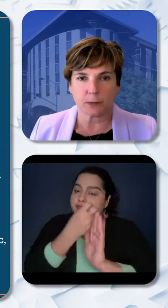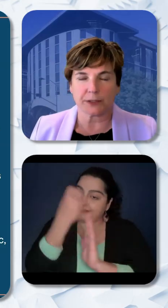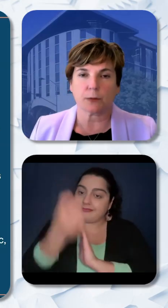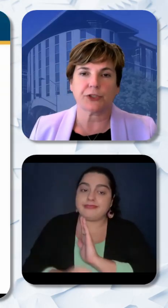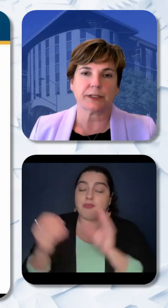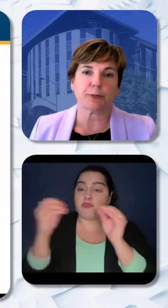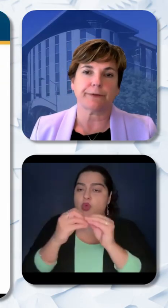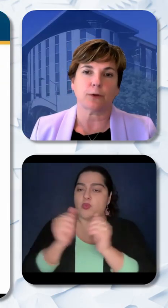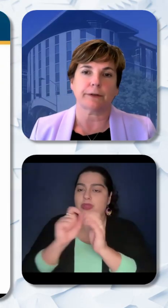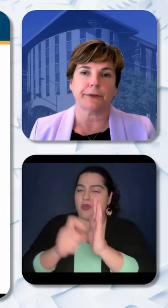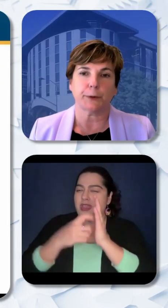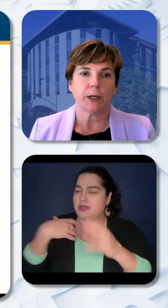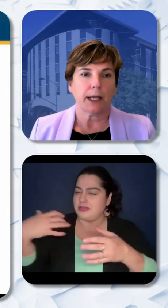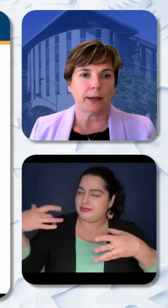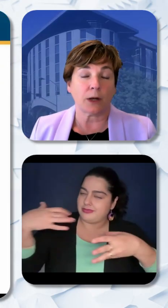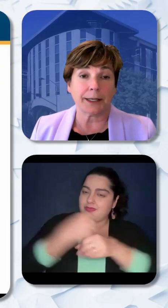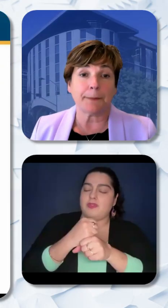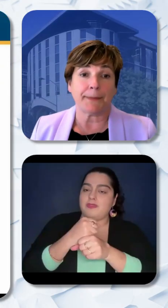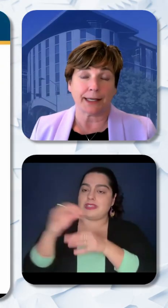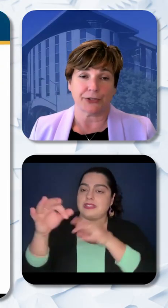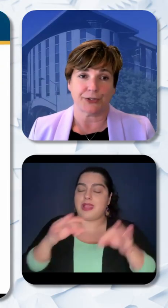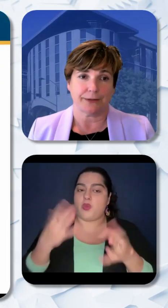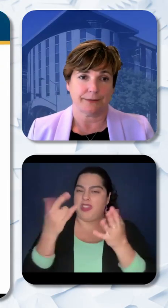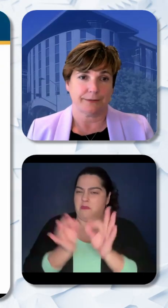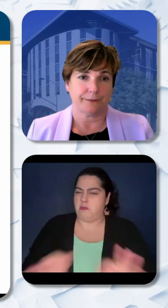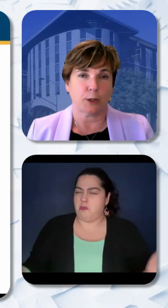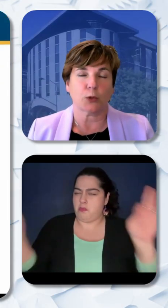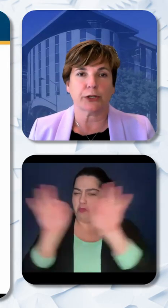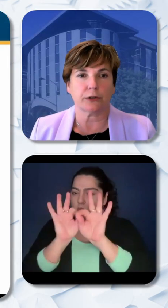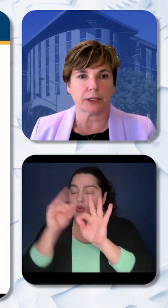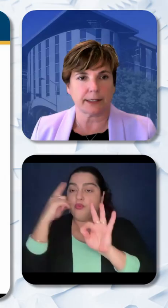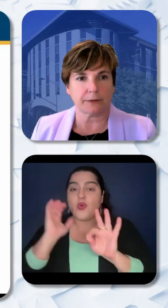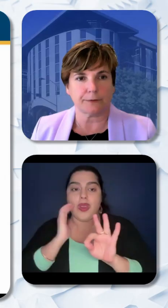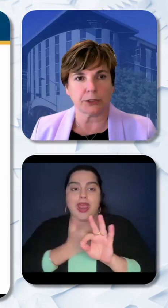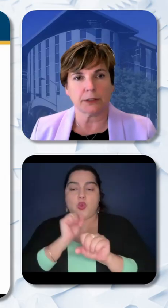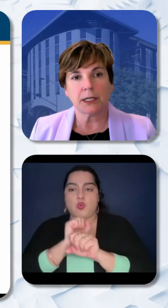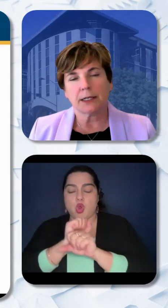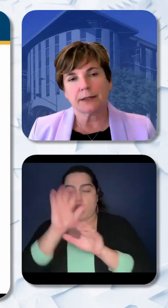I want to start with just a brief overview and why it matters for our work across California.